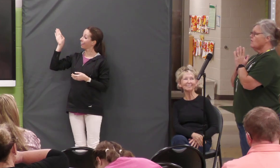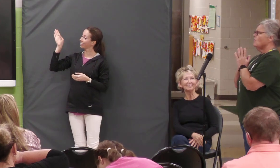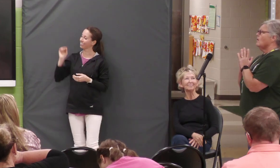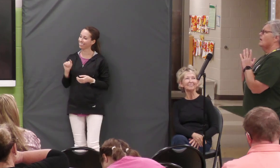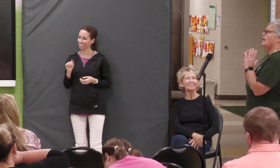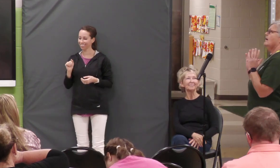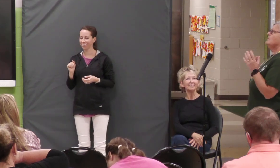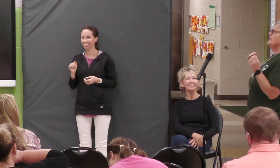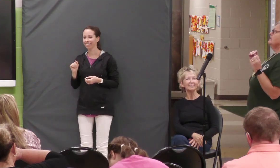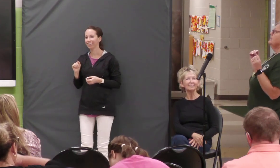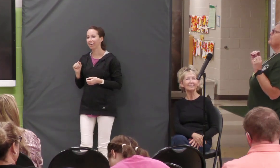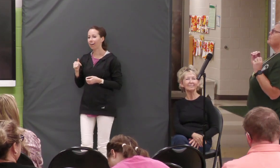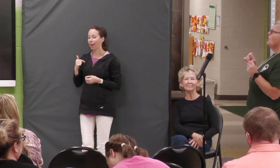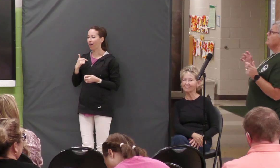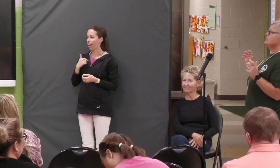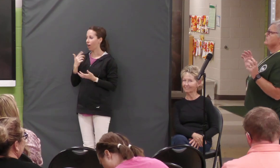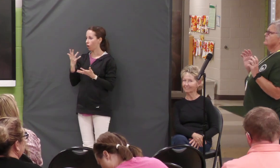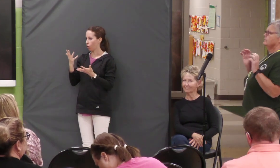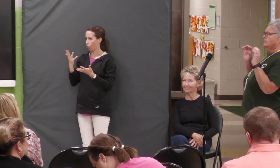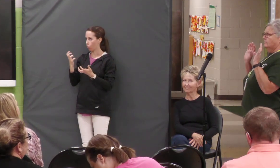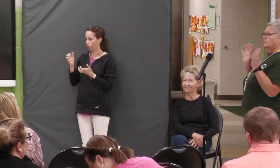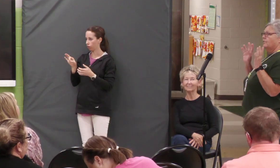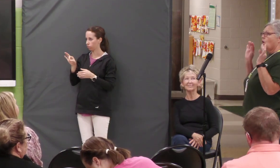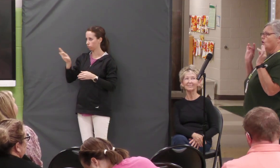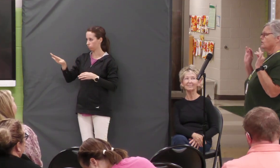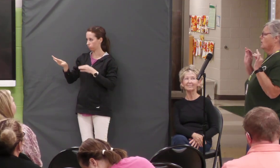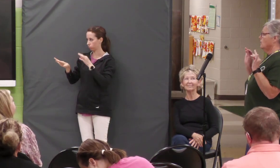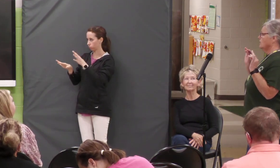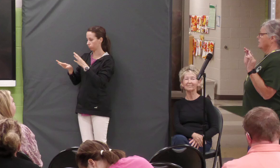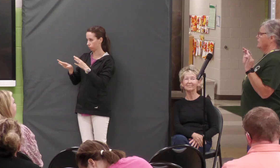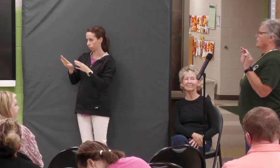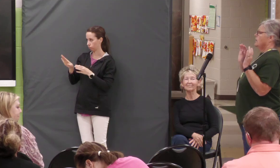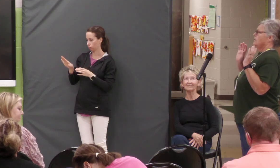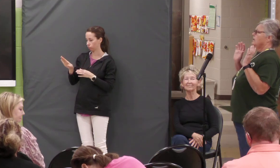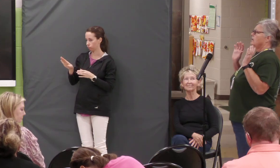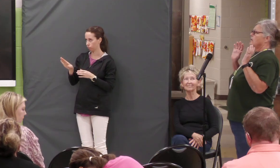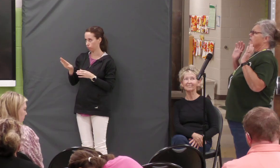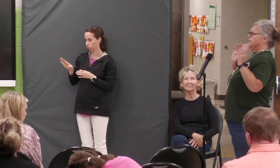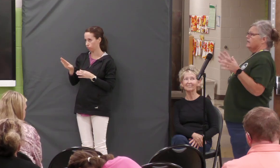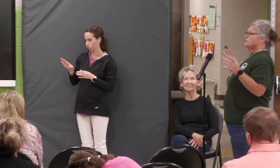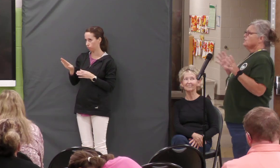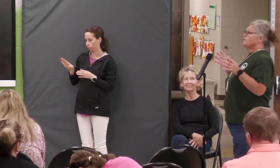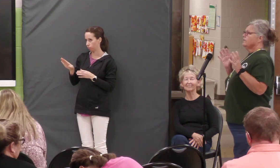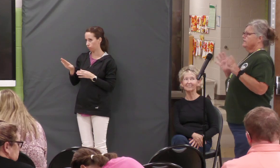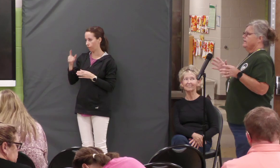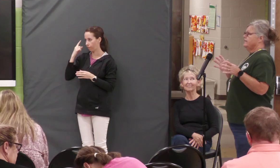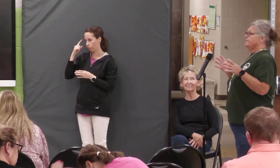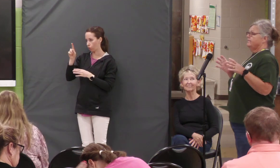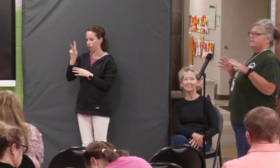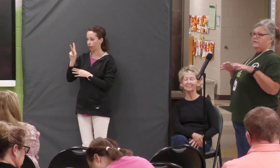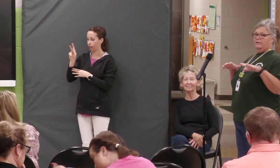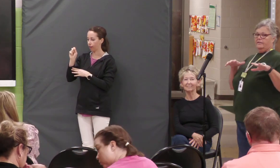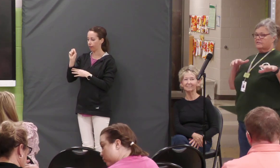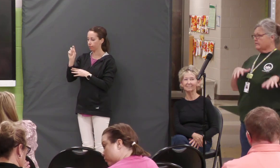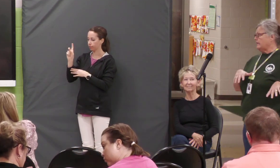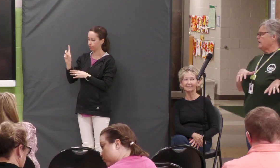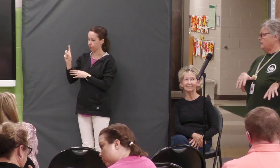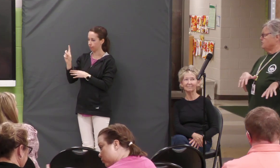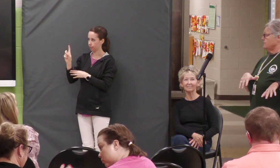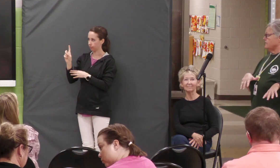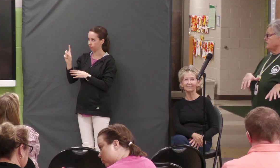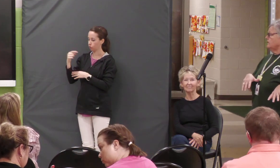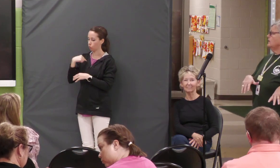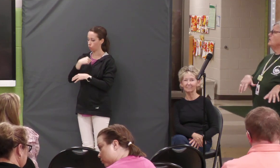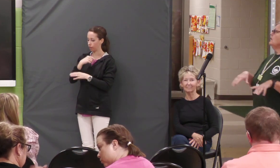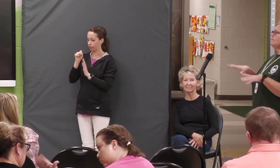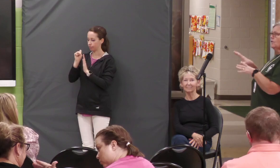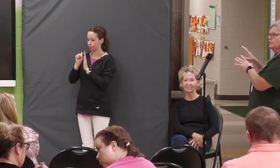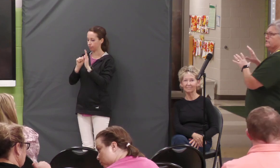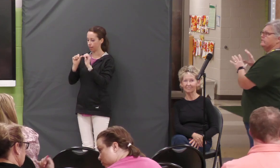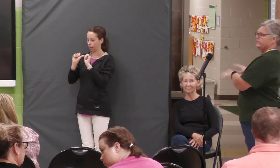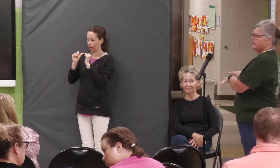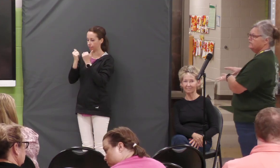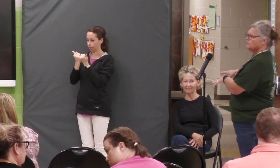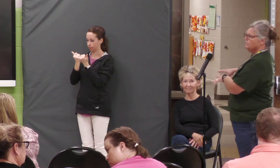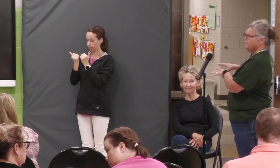so I would like to put some thought on Kentucky school for the deaf the state agency versus Kentucky school